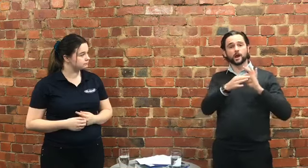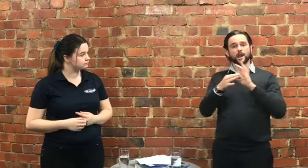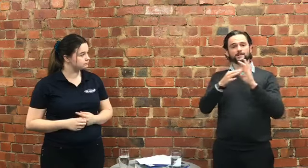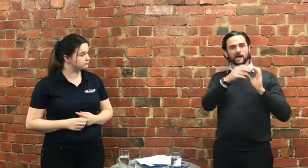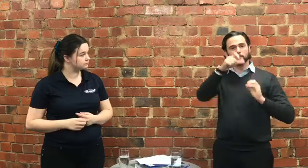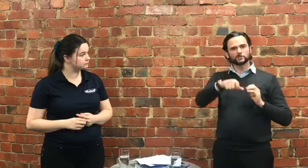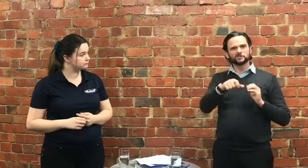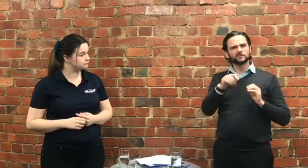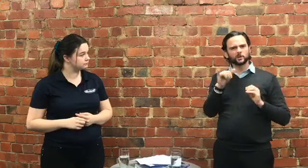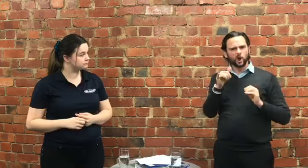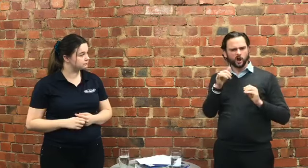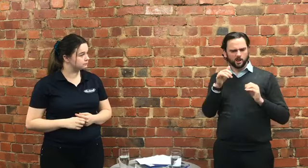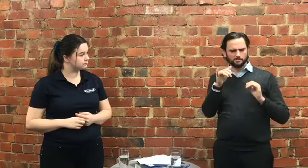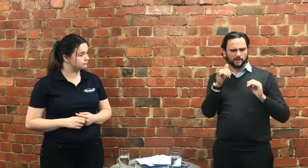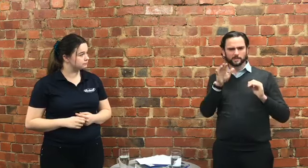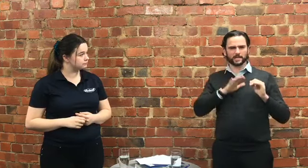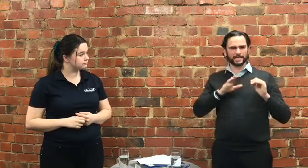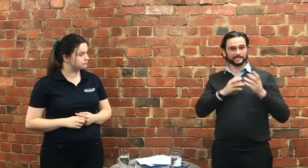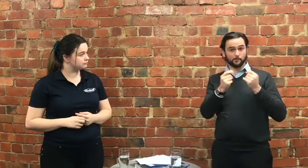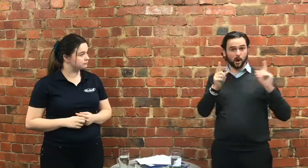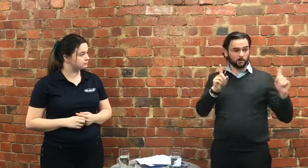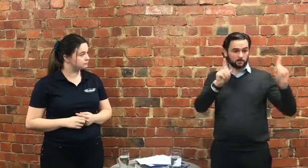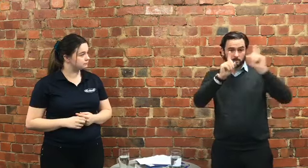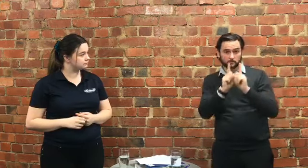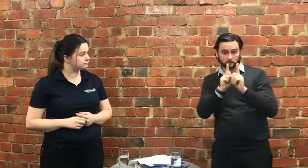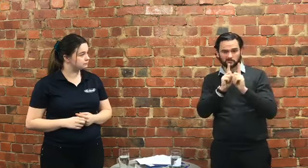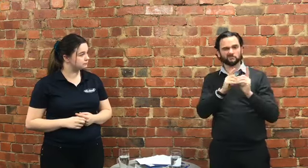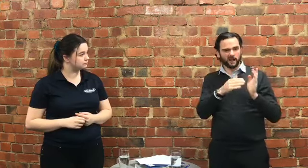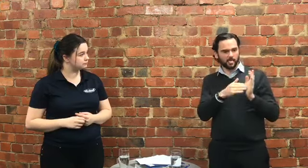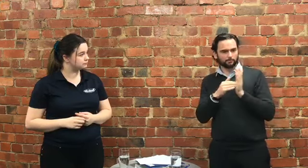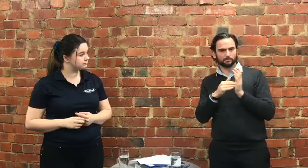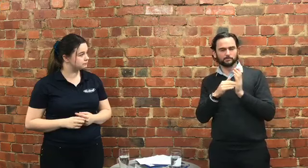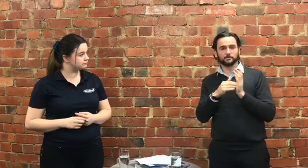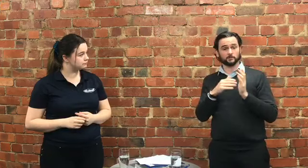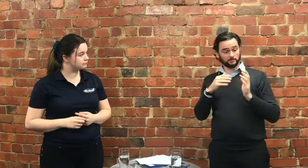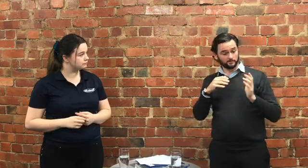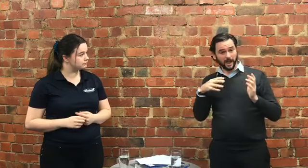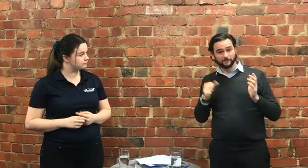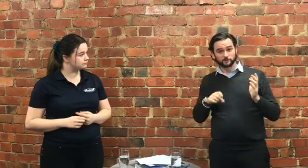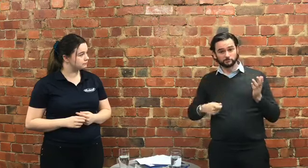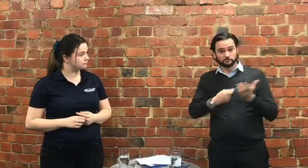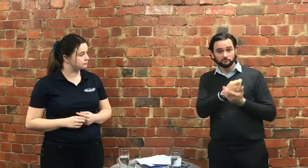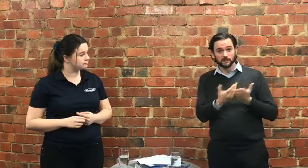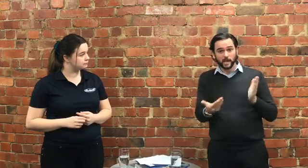with the support co-ordinator person, you might need someone with you to help